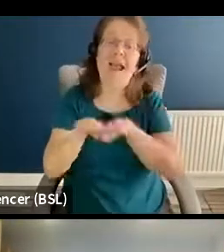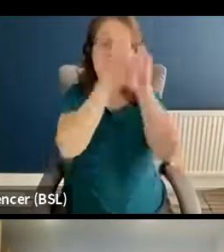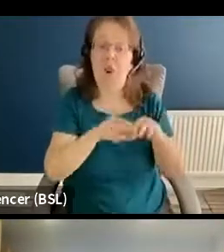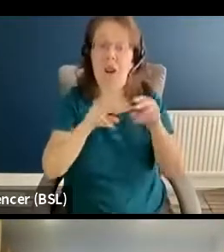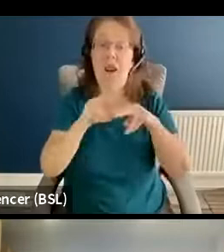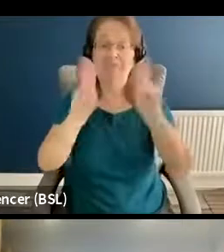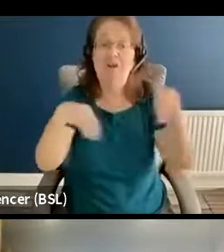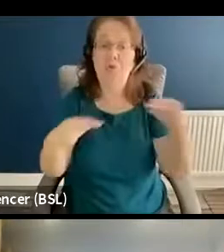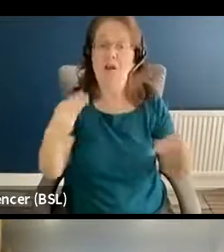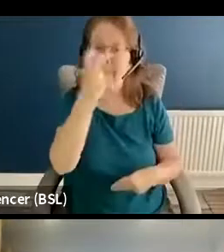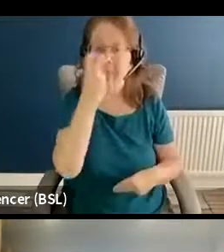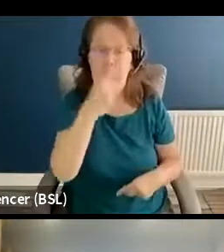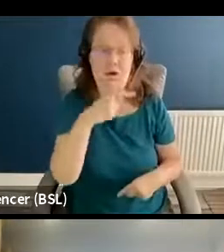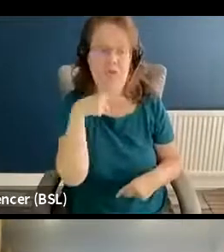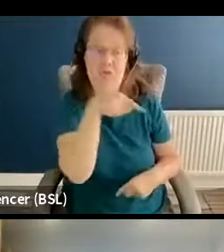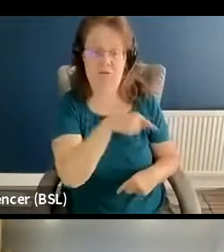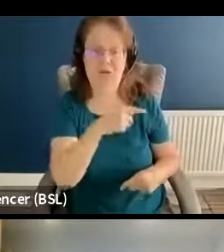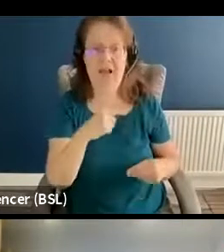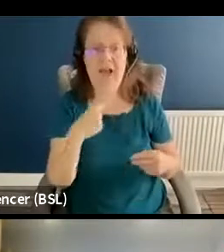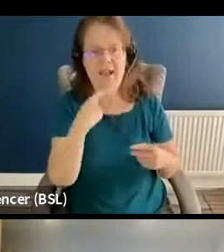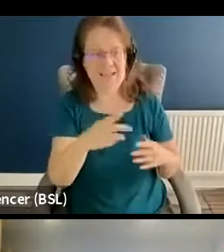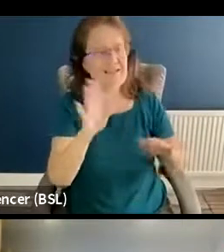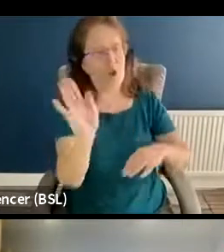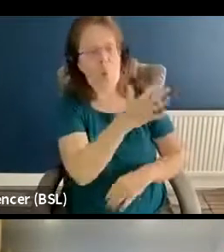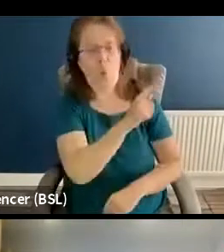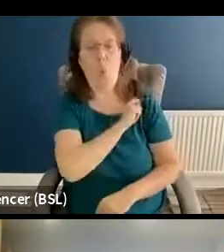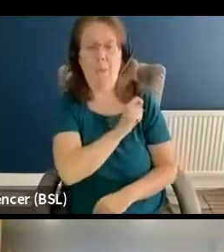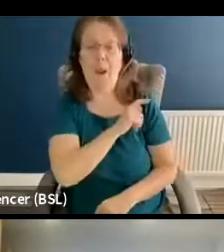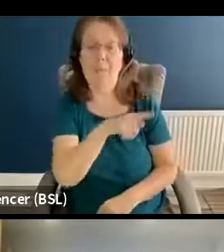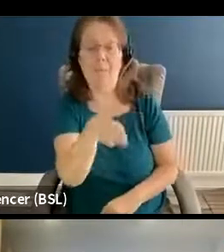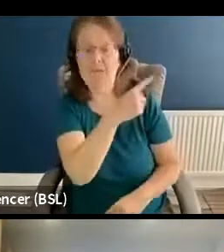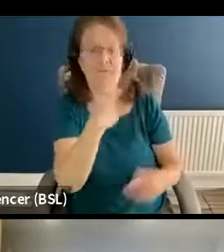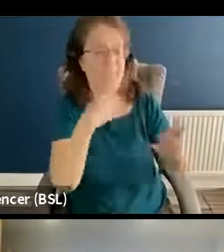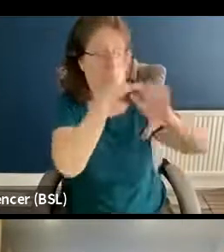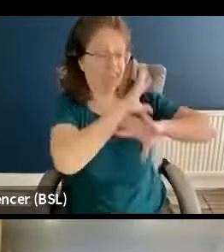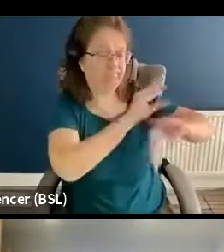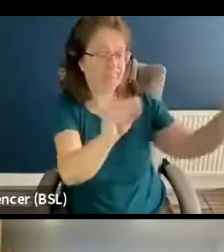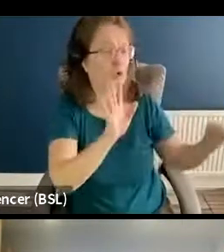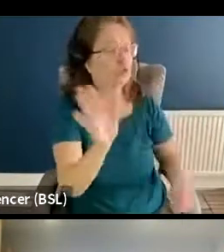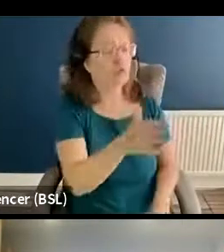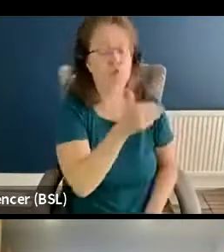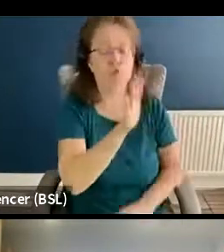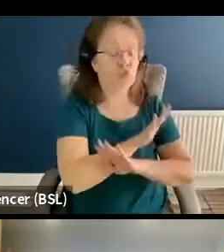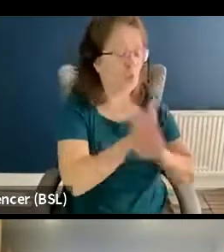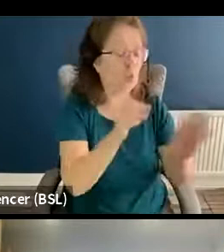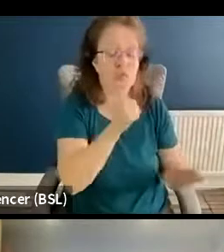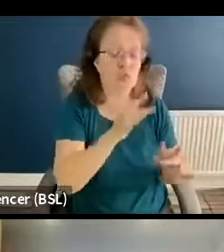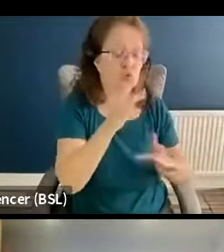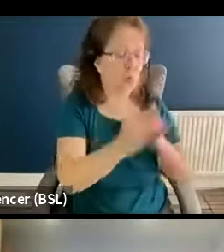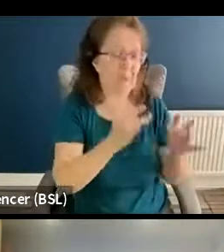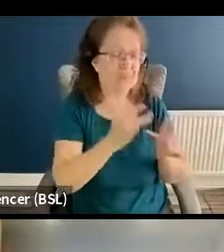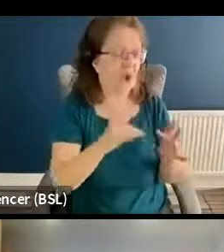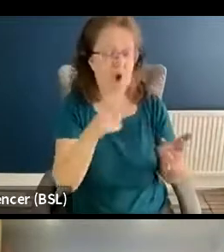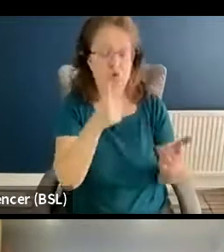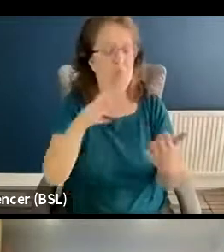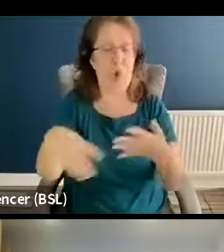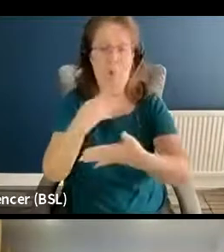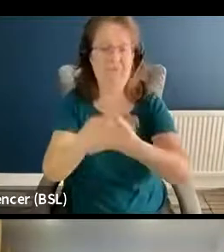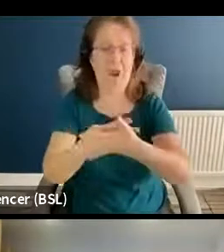against accessiBe telling all of their members not to use websites. But at the same time they